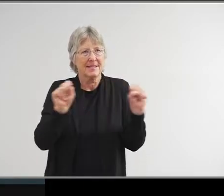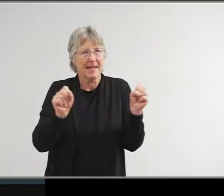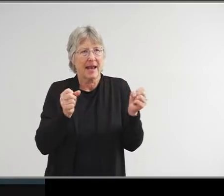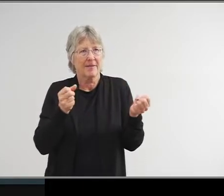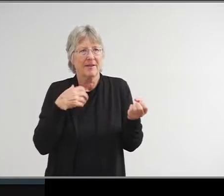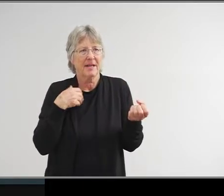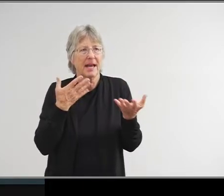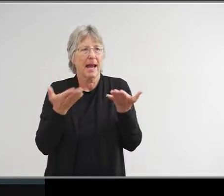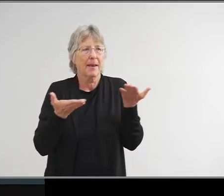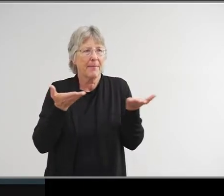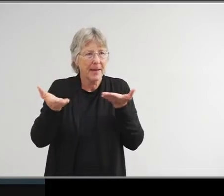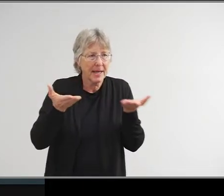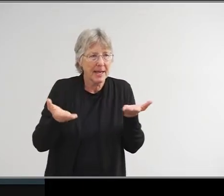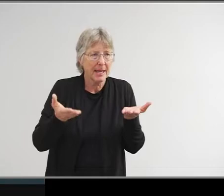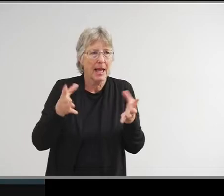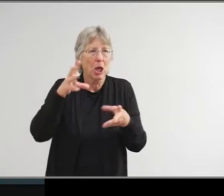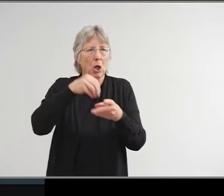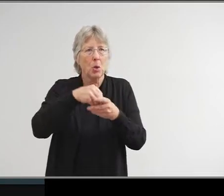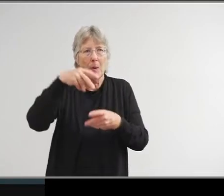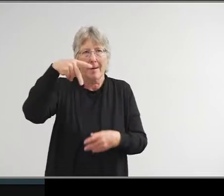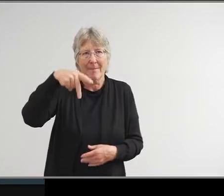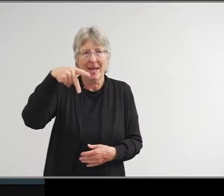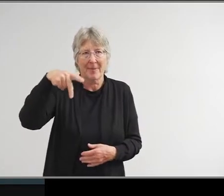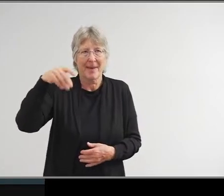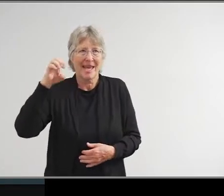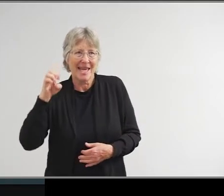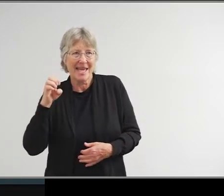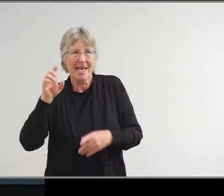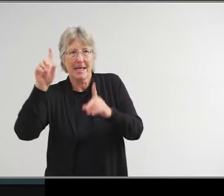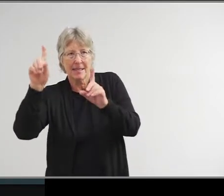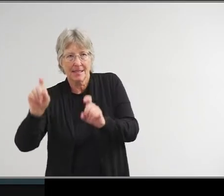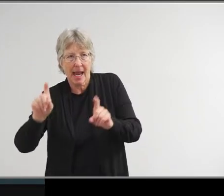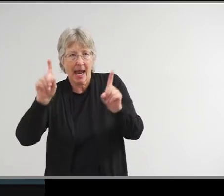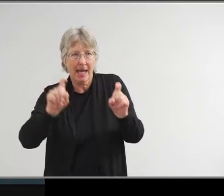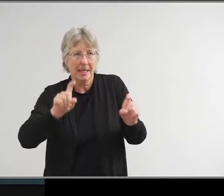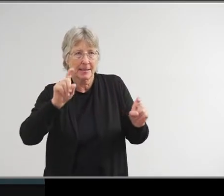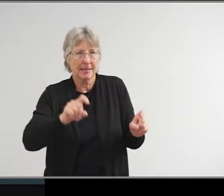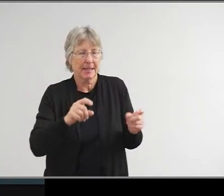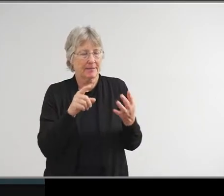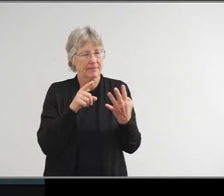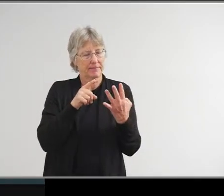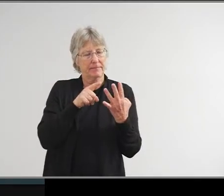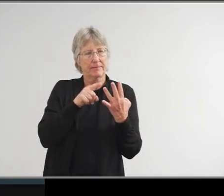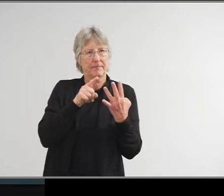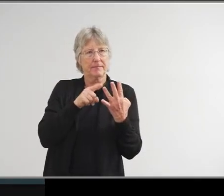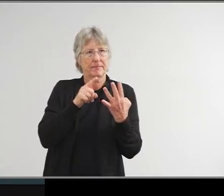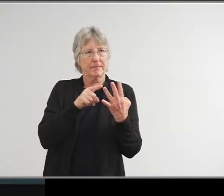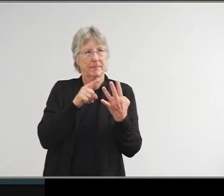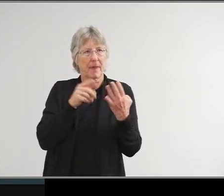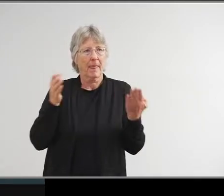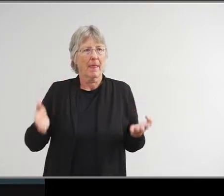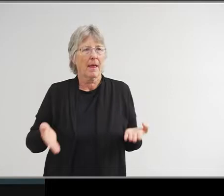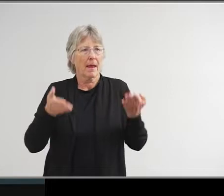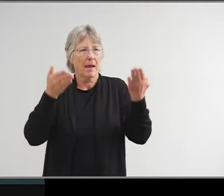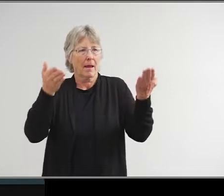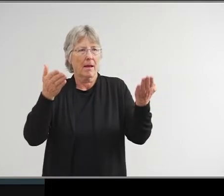that includes PPE and testing, the third is an offer of oversight